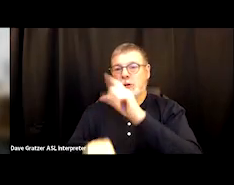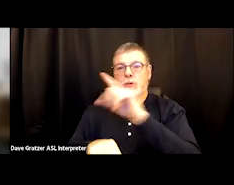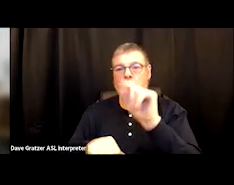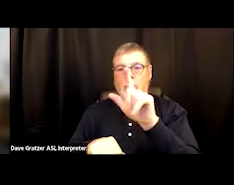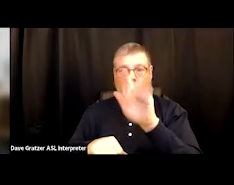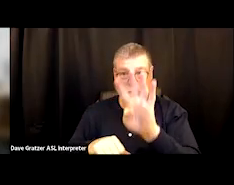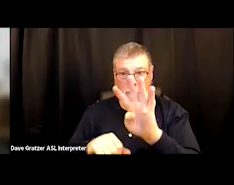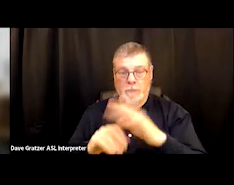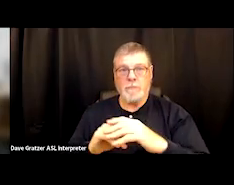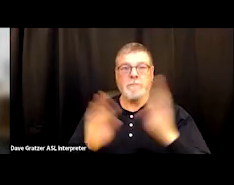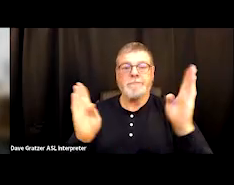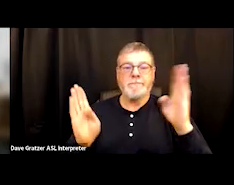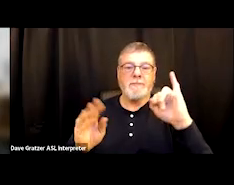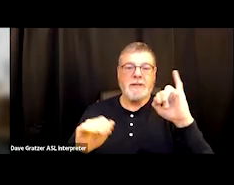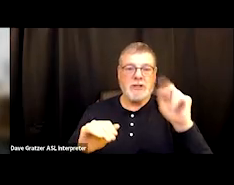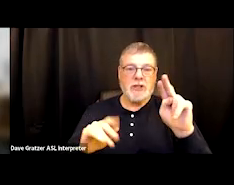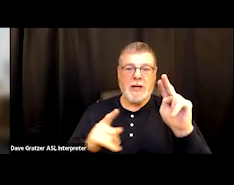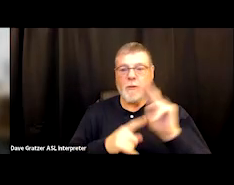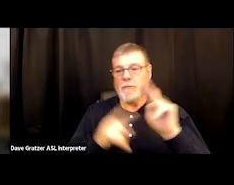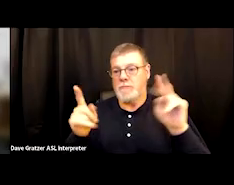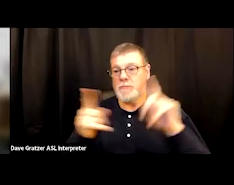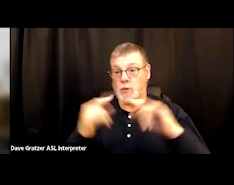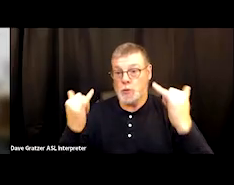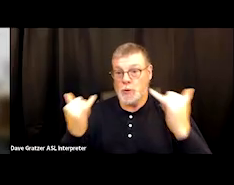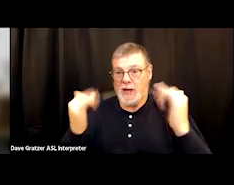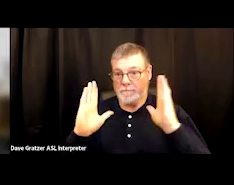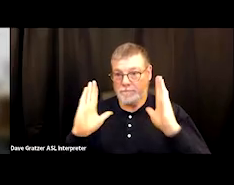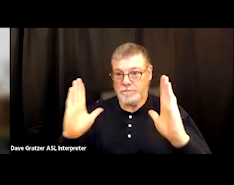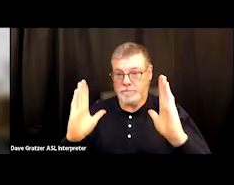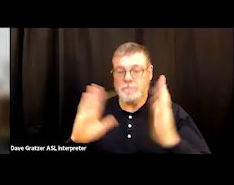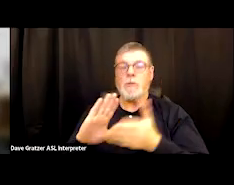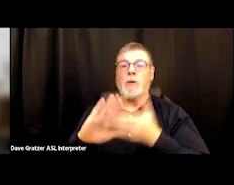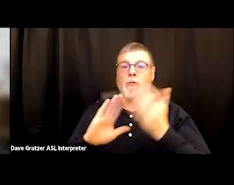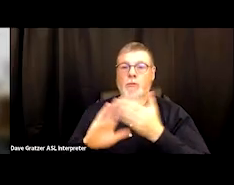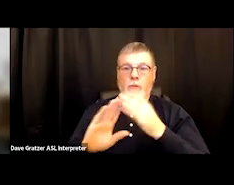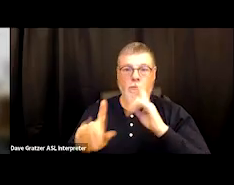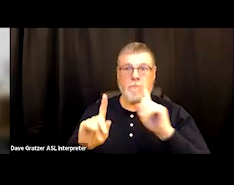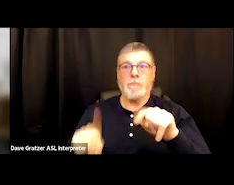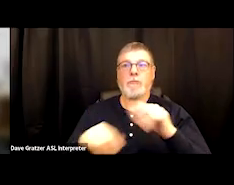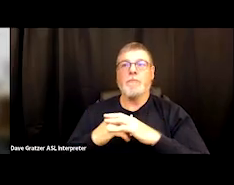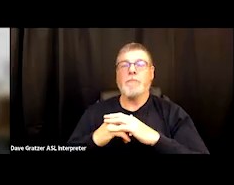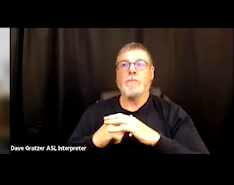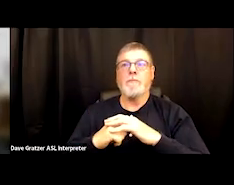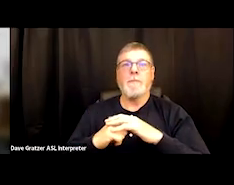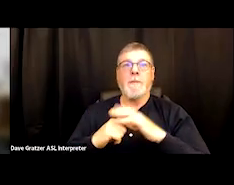You can narrow the dates to January until today and run a report, and it'll spit this back out at you.